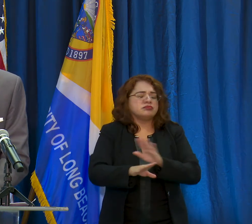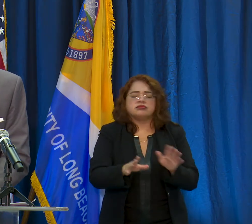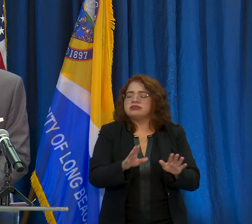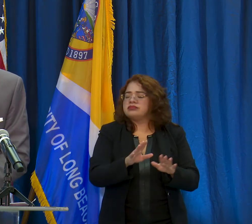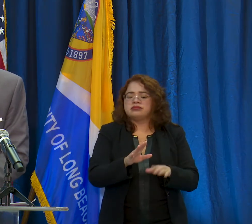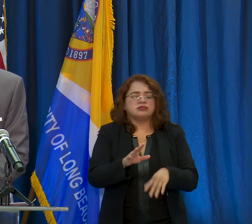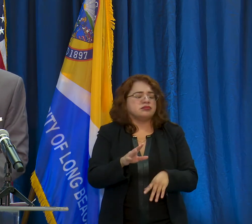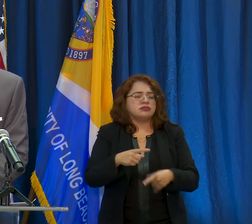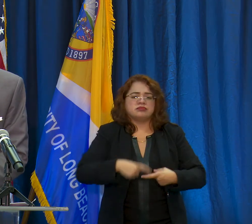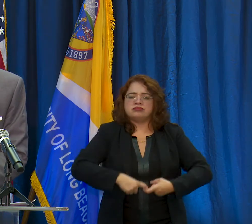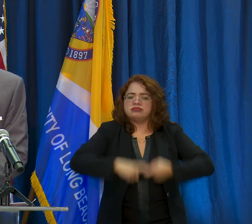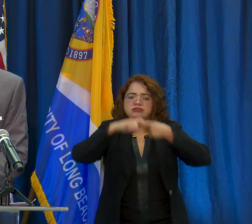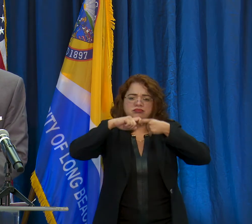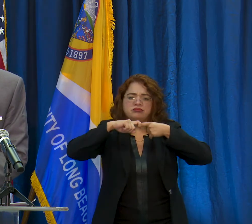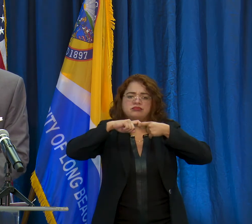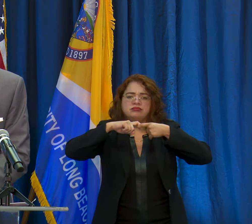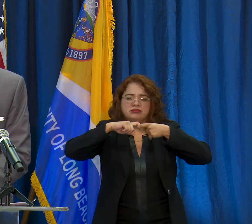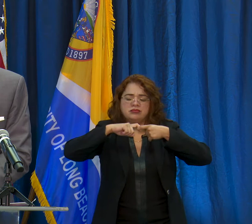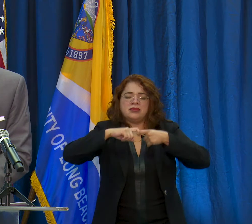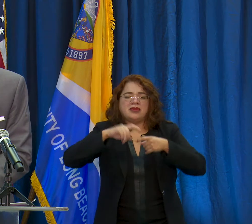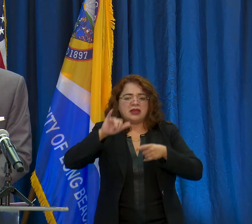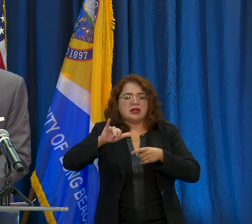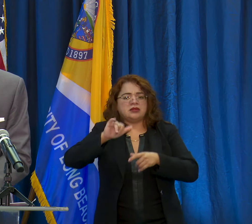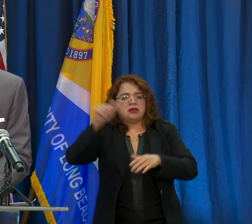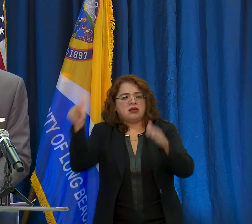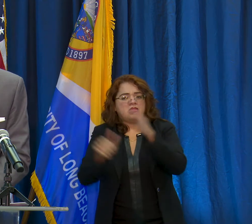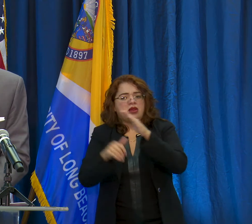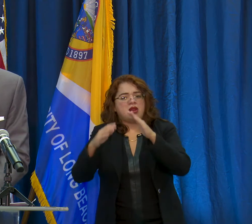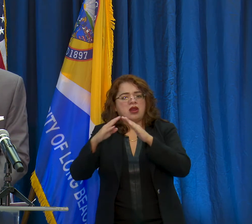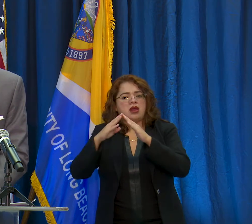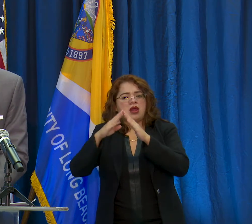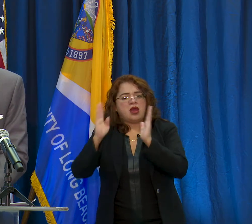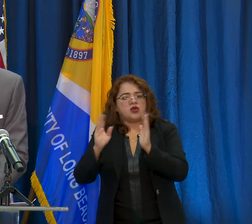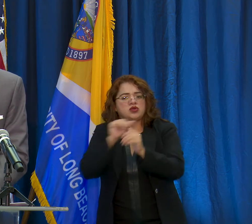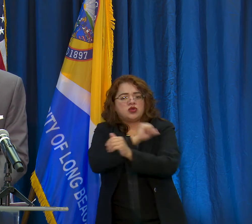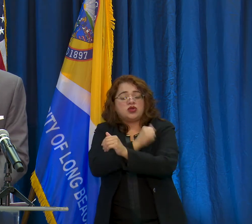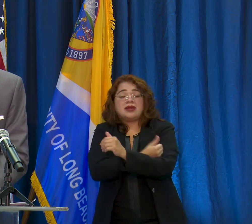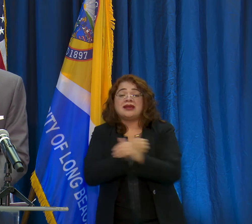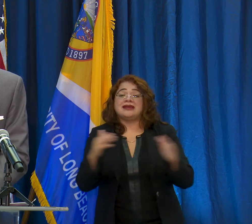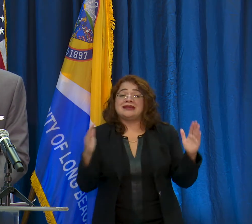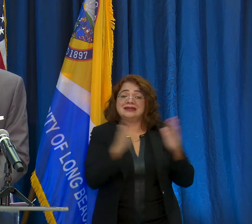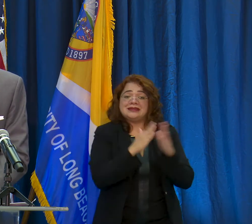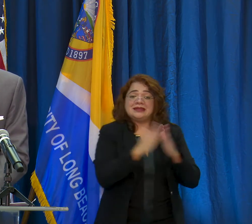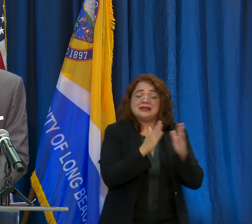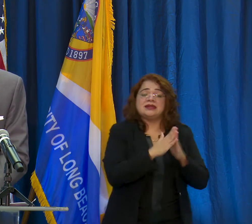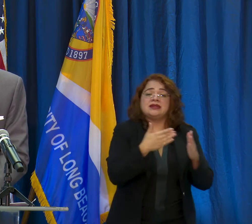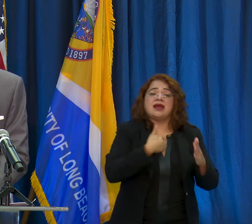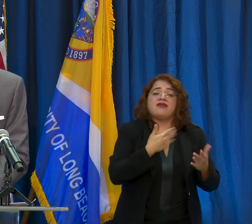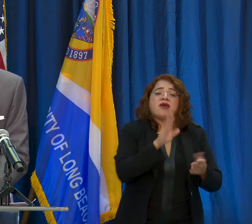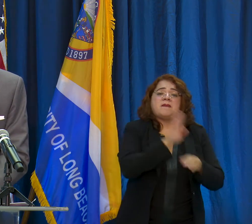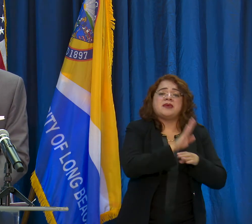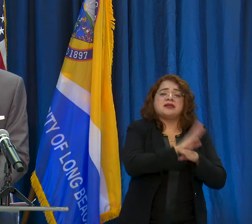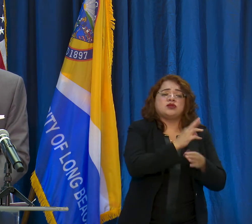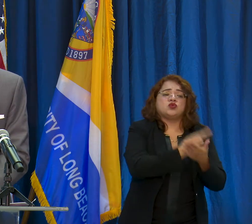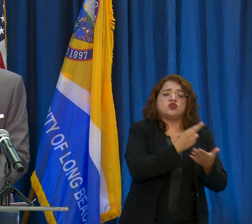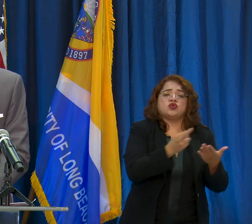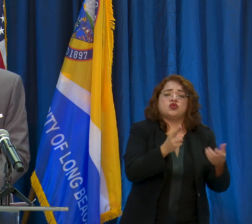Authority. The city has also launched a COVID-19 business resources website